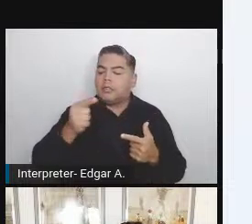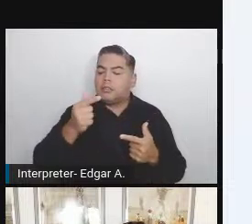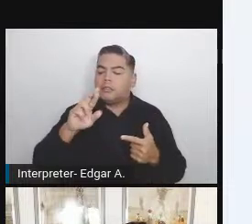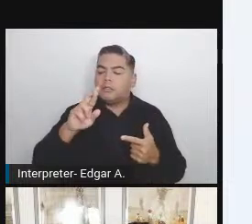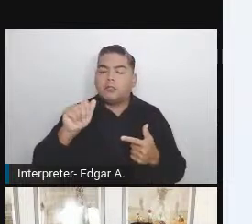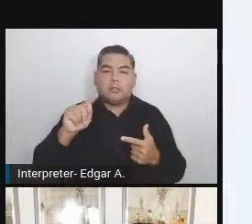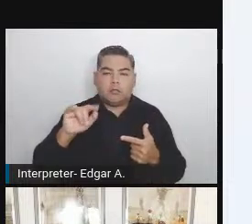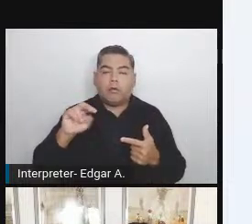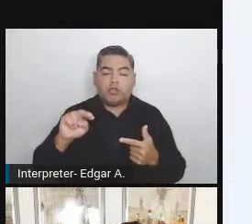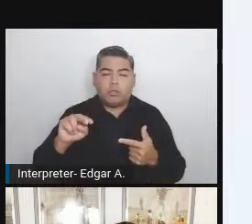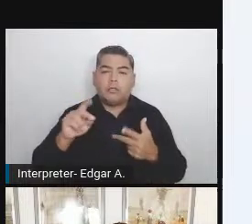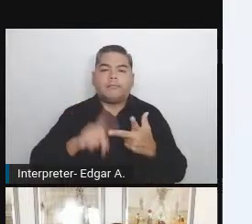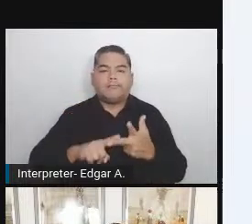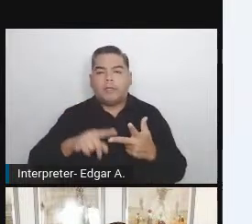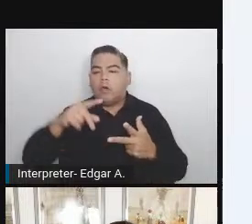Integration tests,